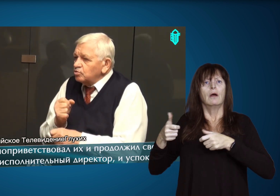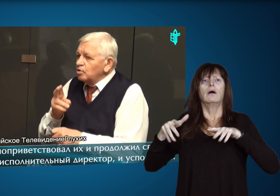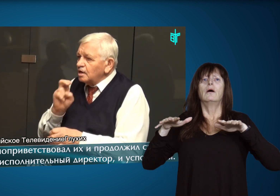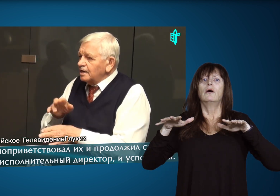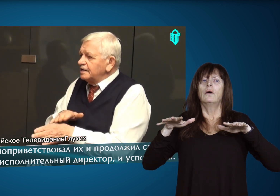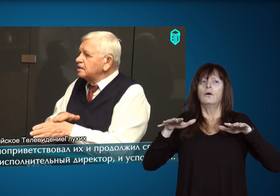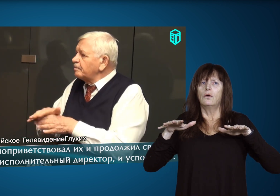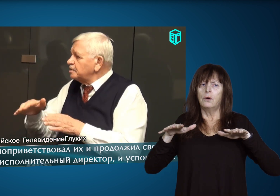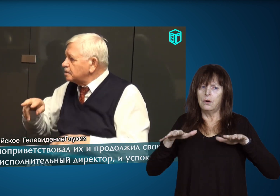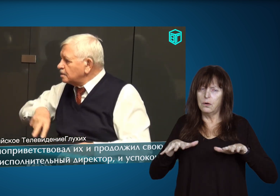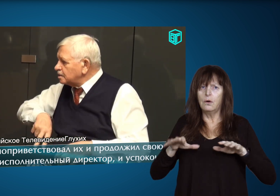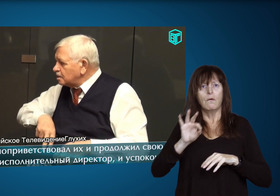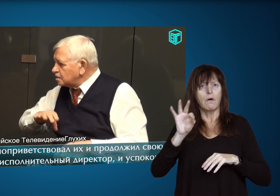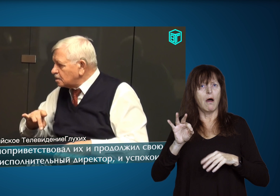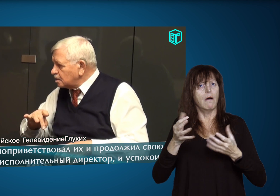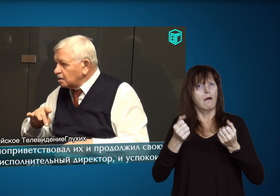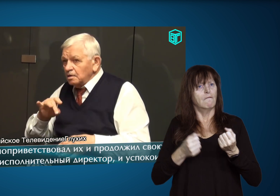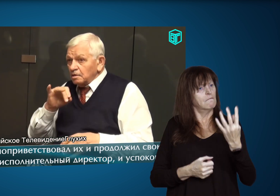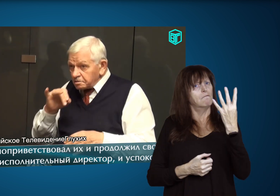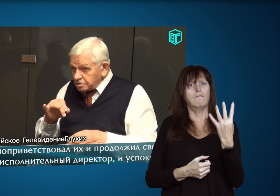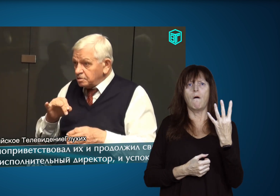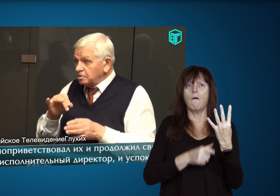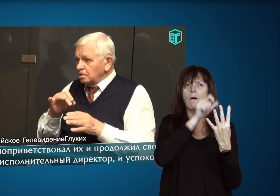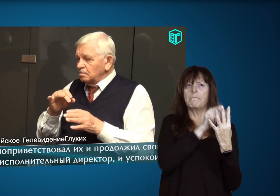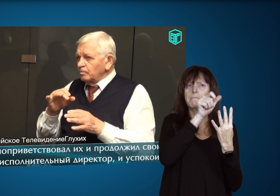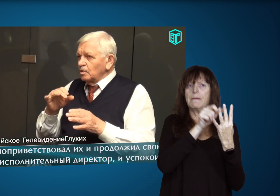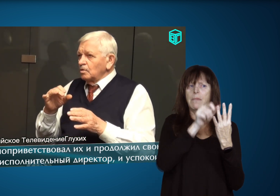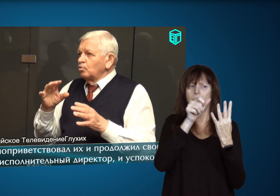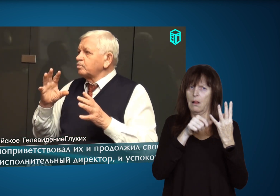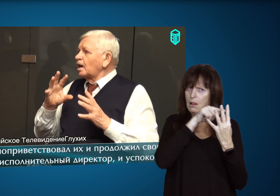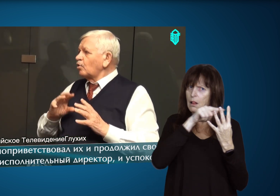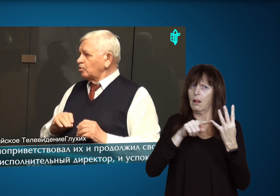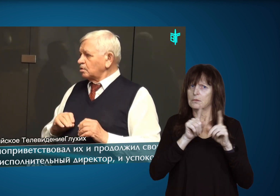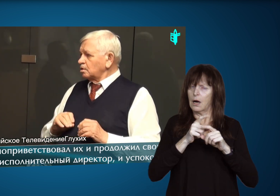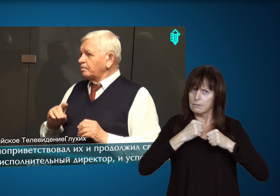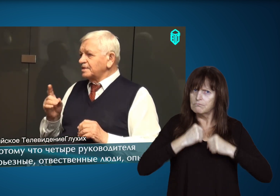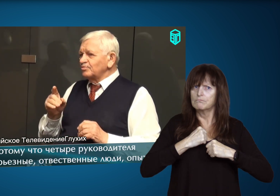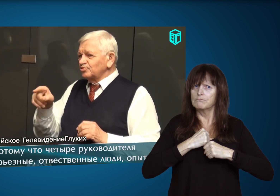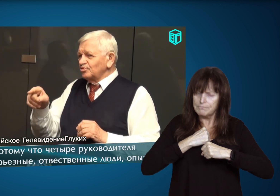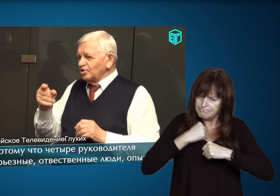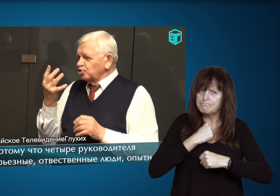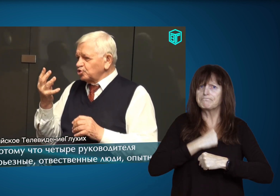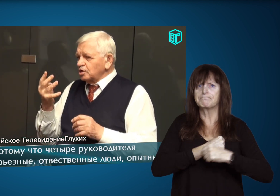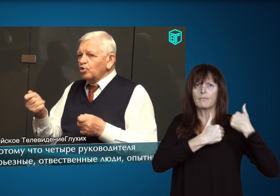He finally calmed down because now there were four extremely serious,